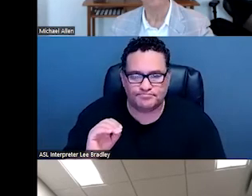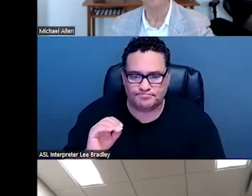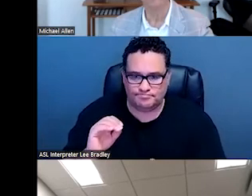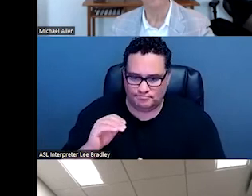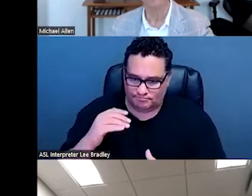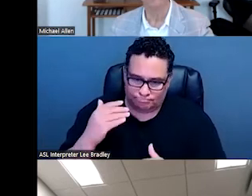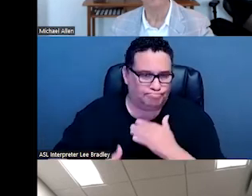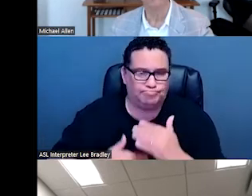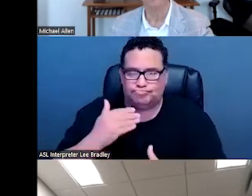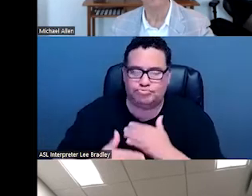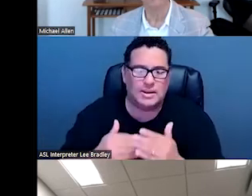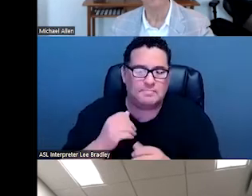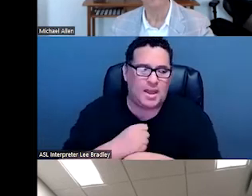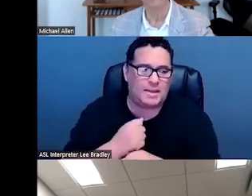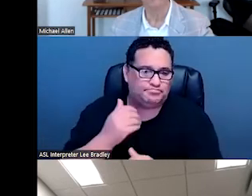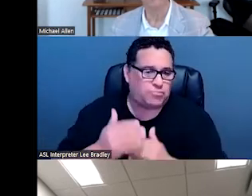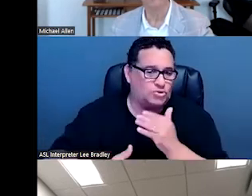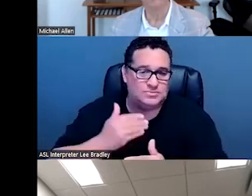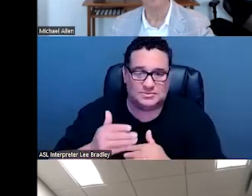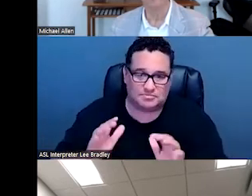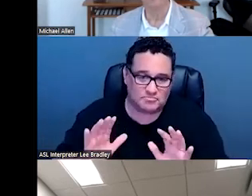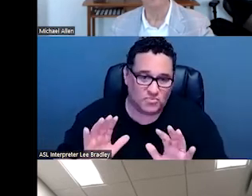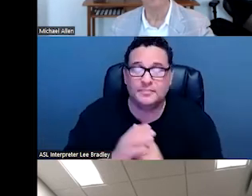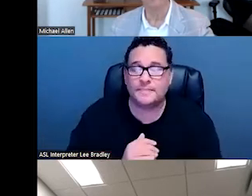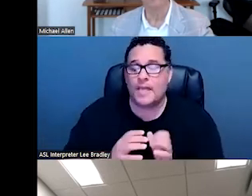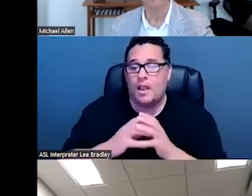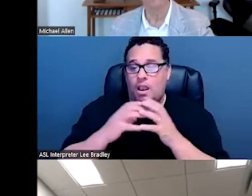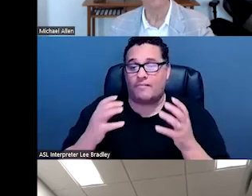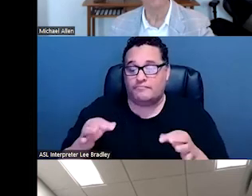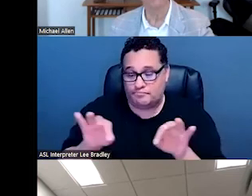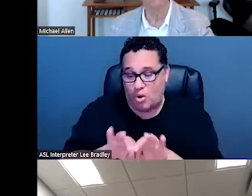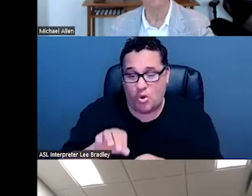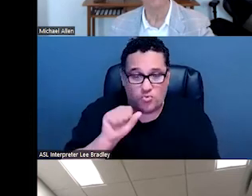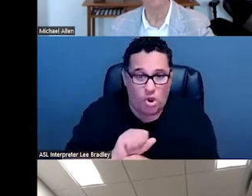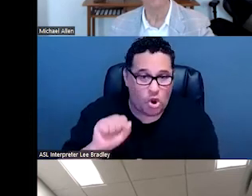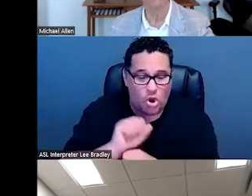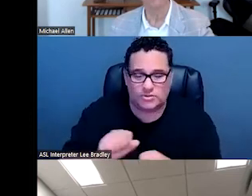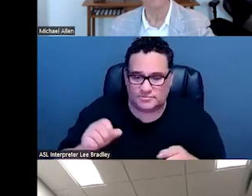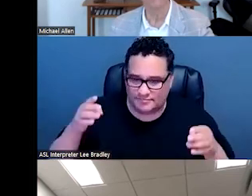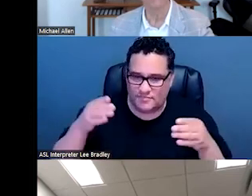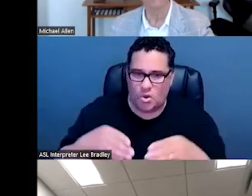AND YOU KNOW A LOT OF REALLY IMPORTANT WORK HAS BEEN FOCUSED ON ON 988, HOW TO PREVENT PEOPLE,